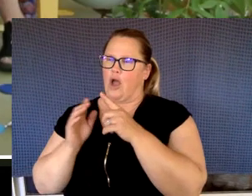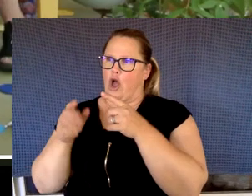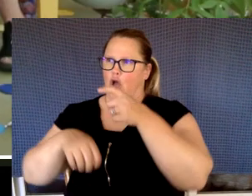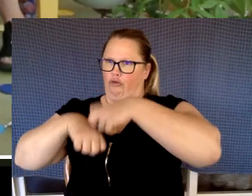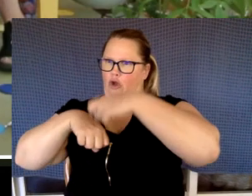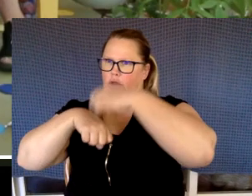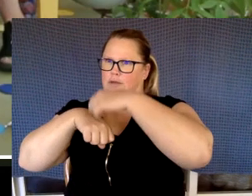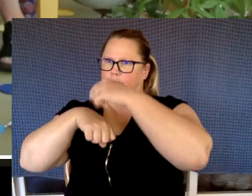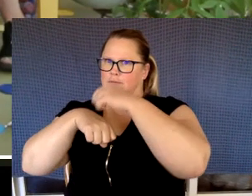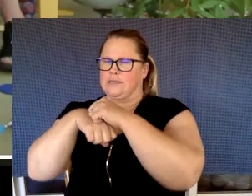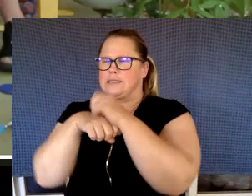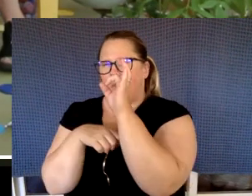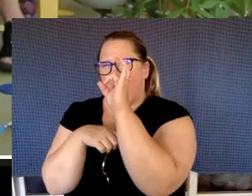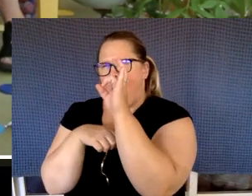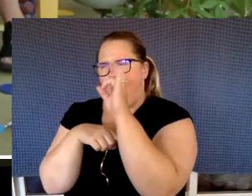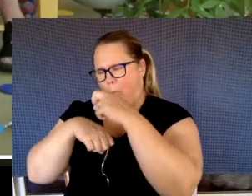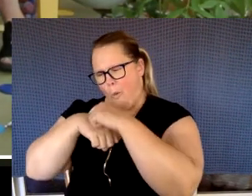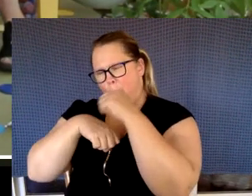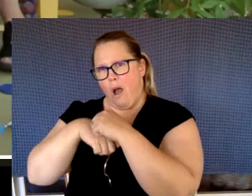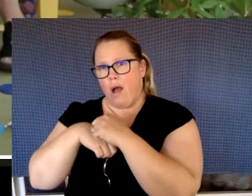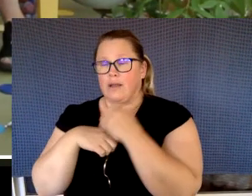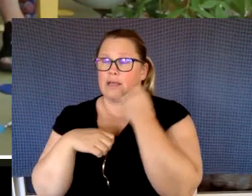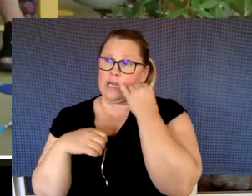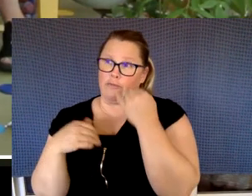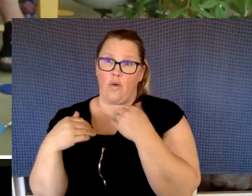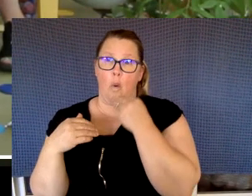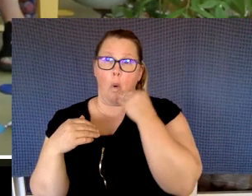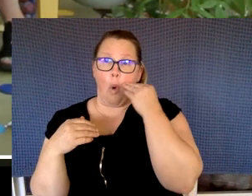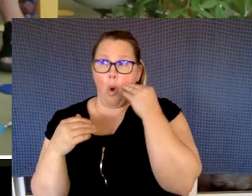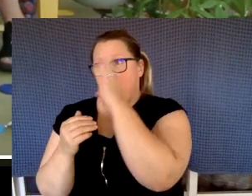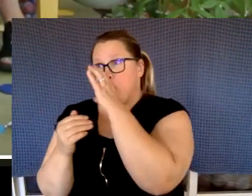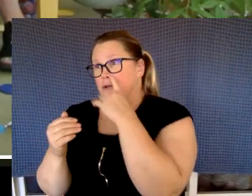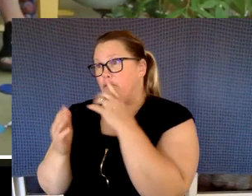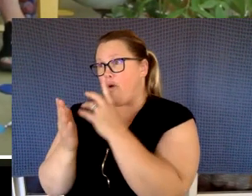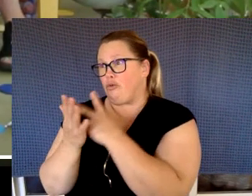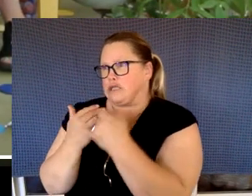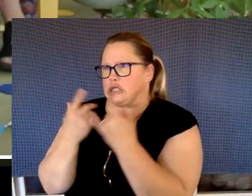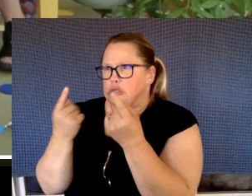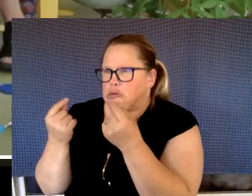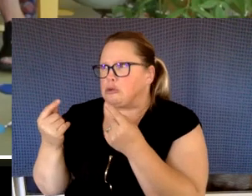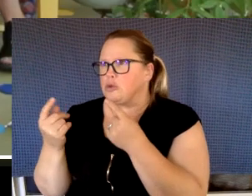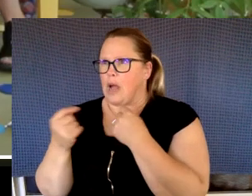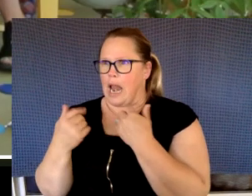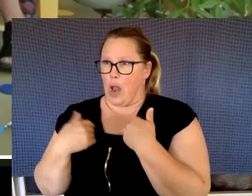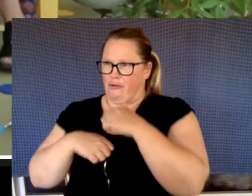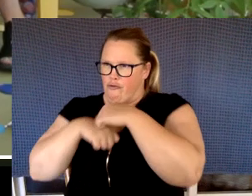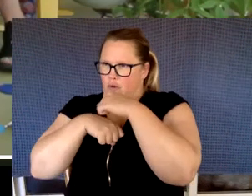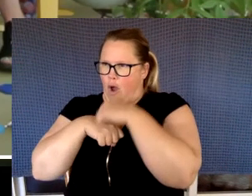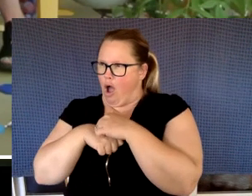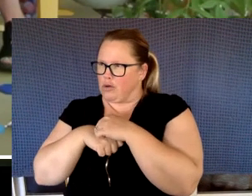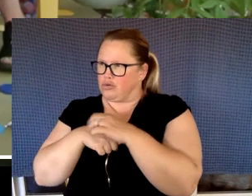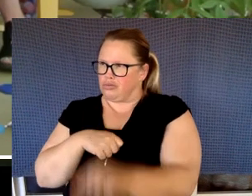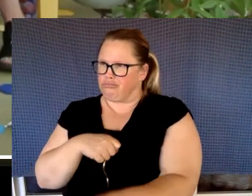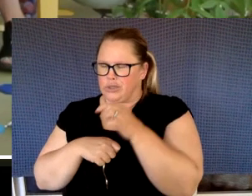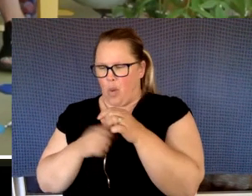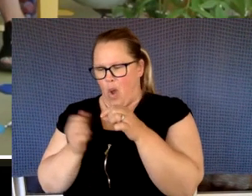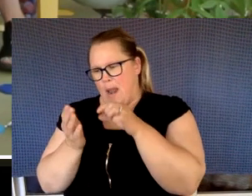So if you're looking for a project and you happen to have some pebbles around you can paint on these. Now the art behind us